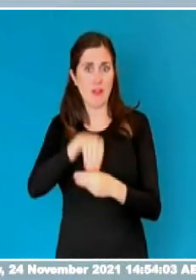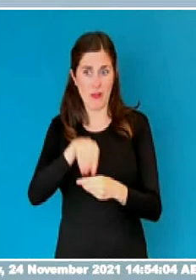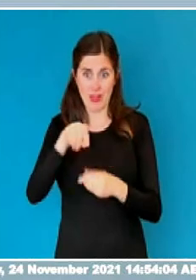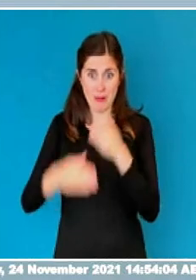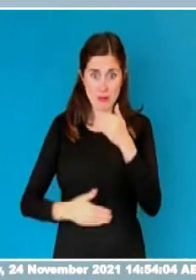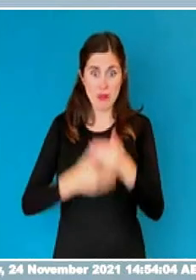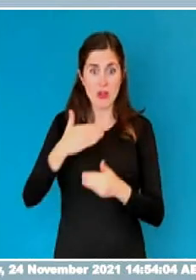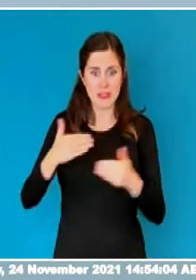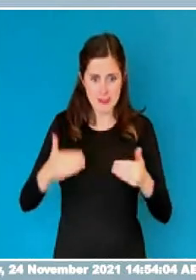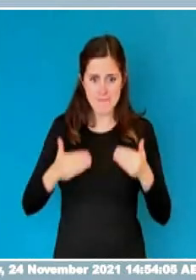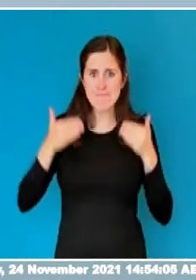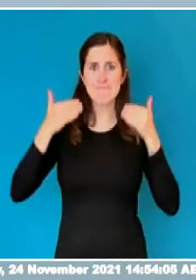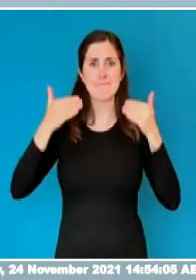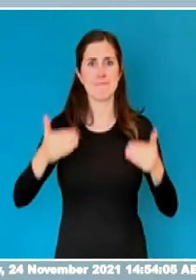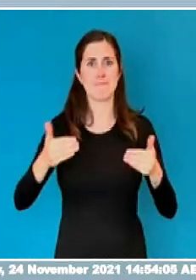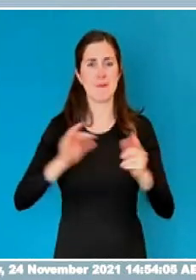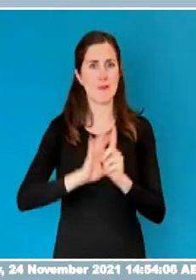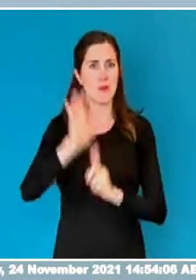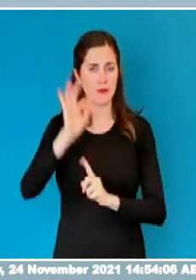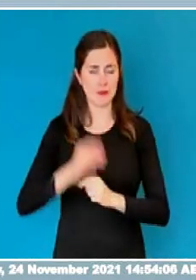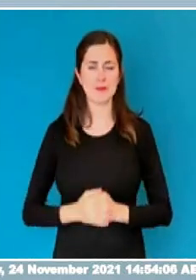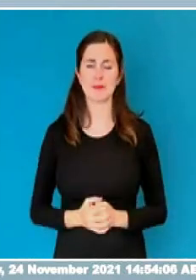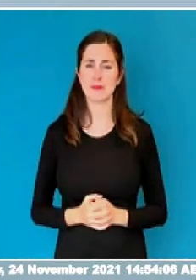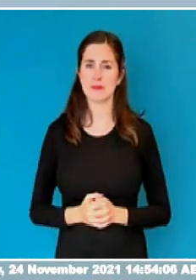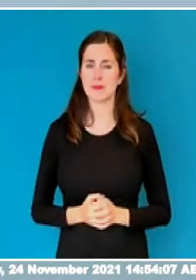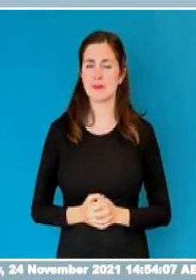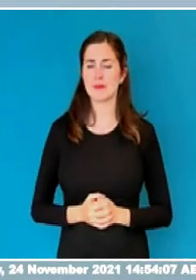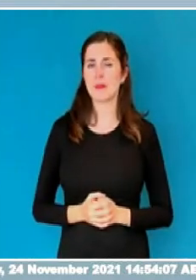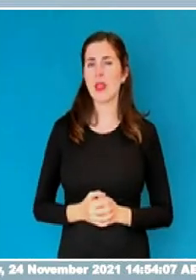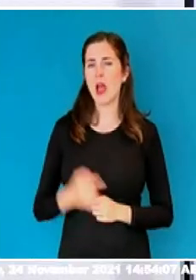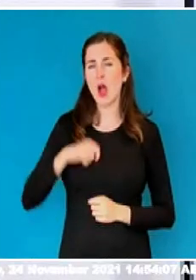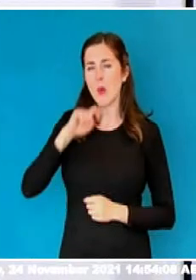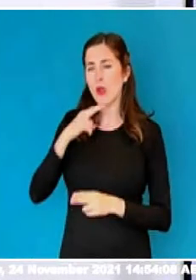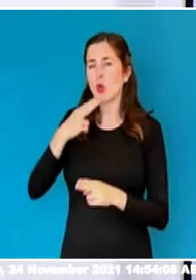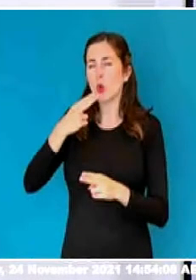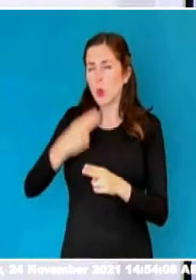I want to briefly touch on the issue of psychosocial health in the